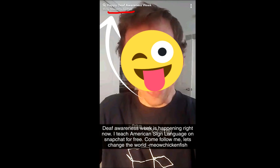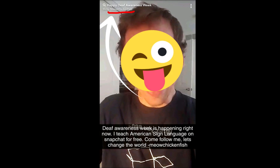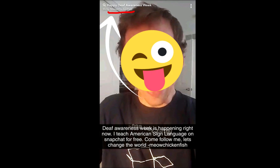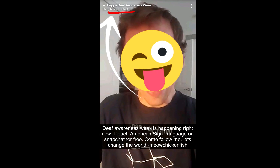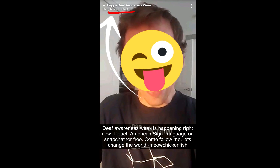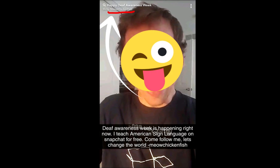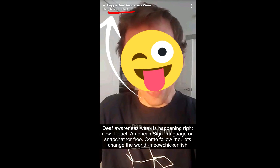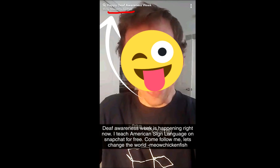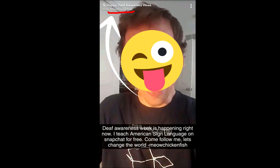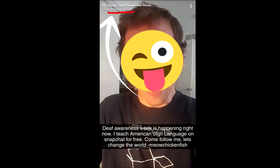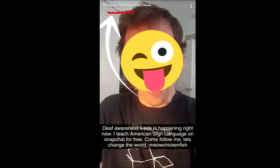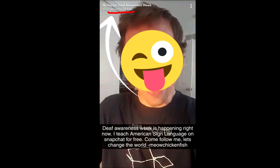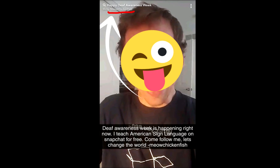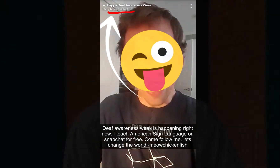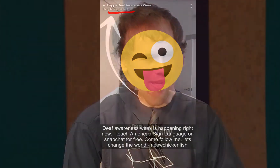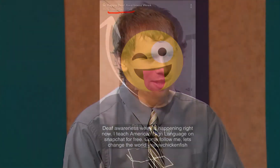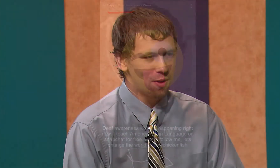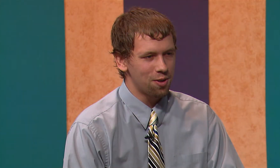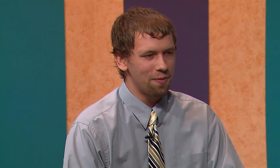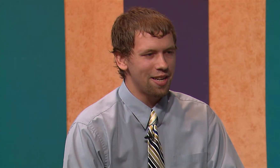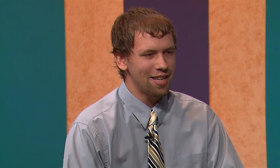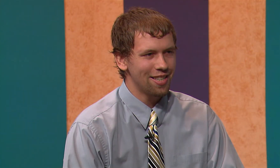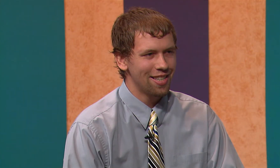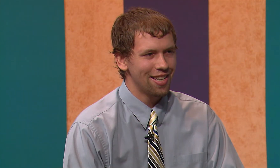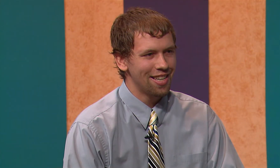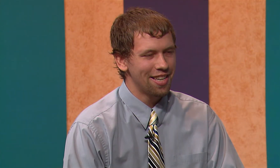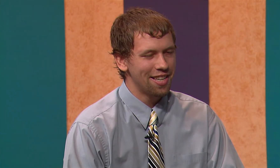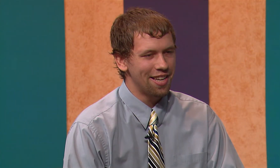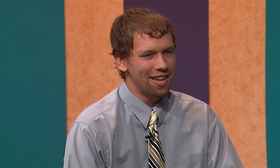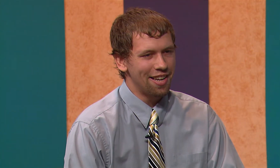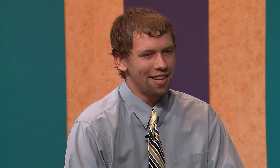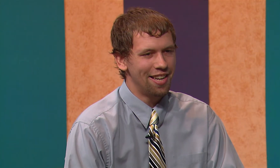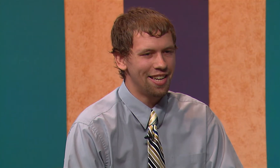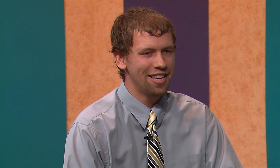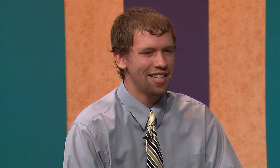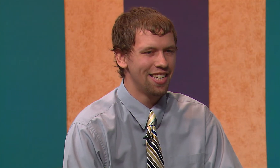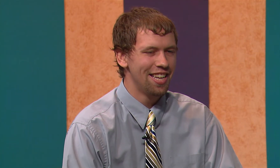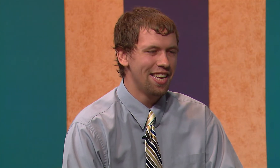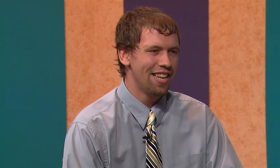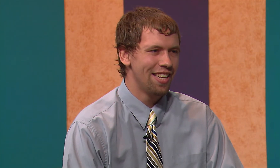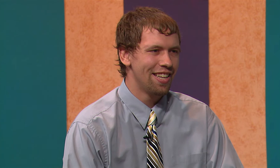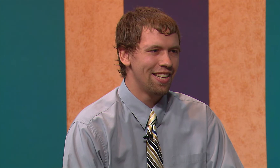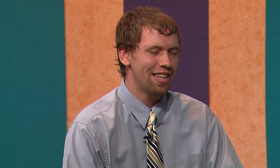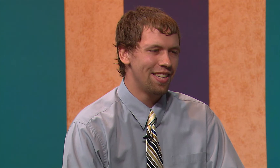(Krohn) Well my parents don’t really understand social media; it’s a little bit different.